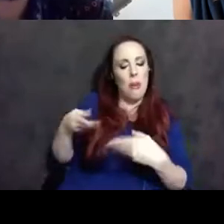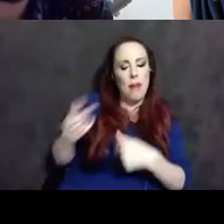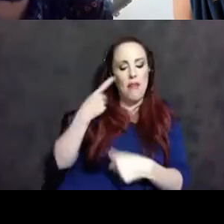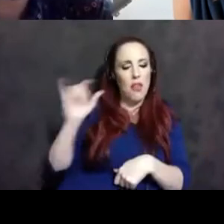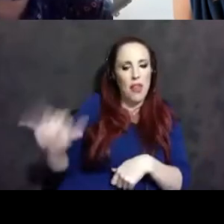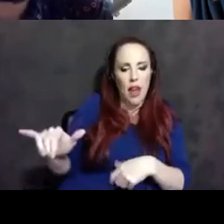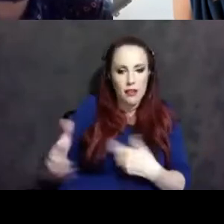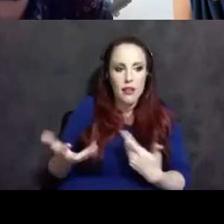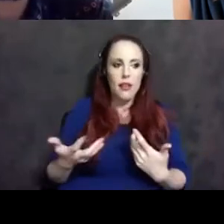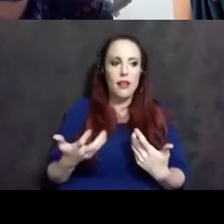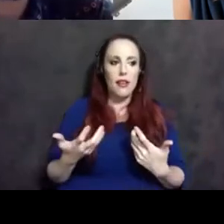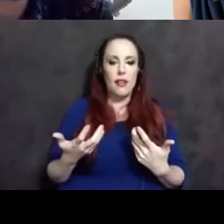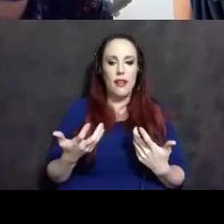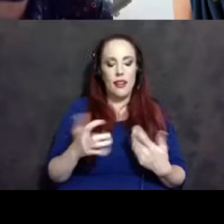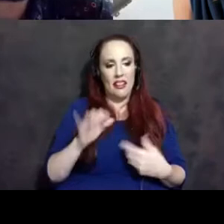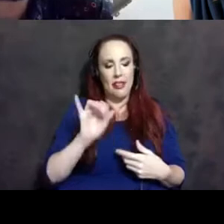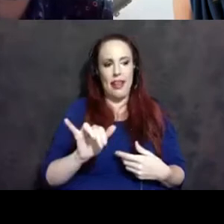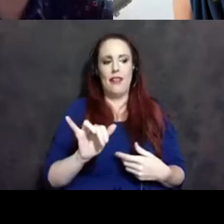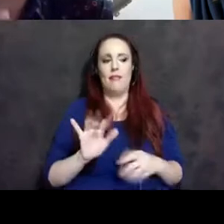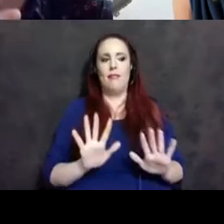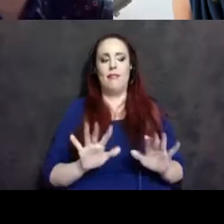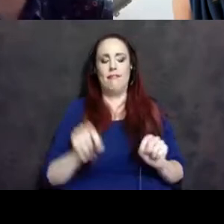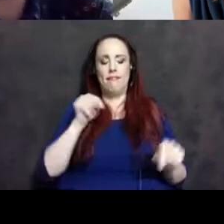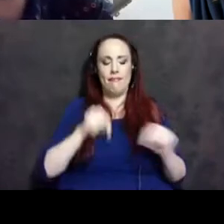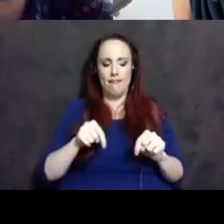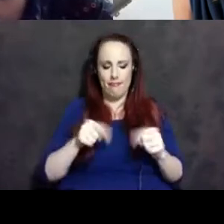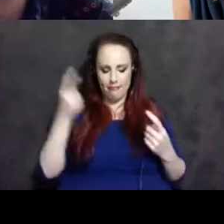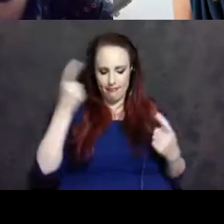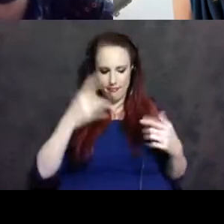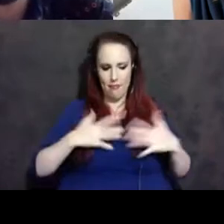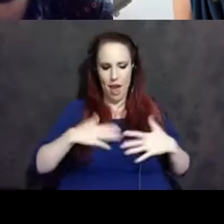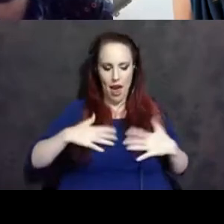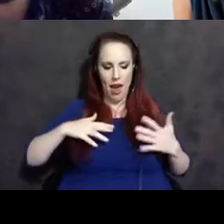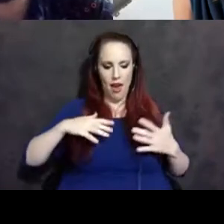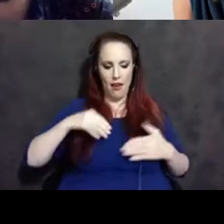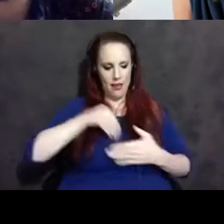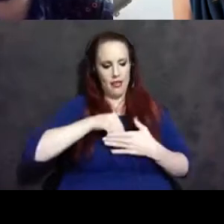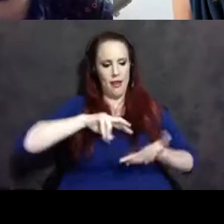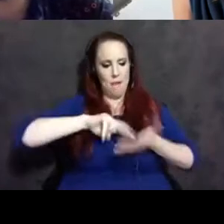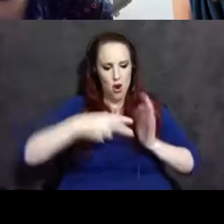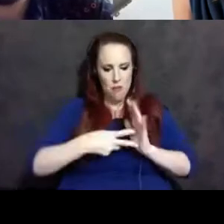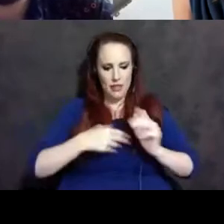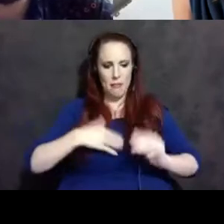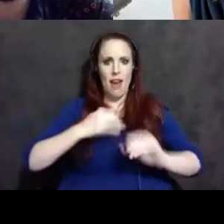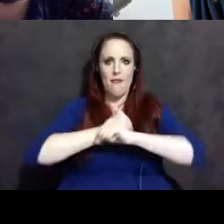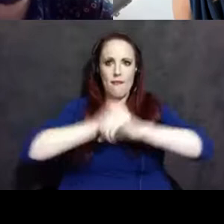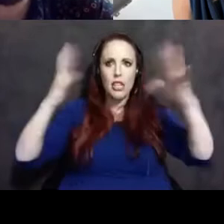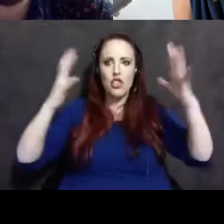That made me reconsider my purpose and my skills with product design and design in UX